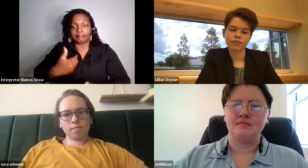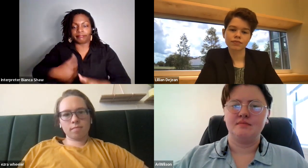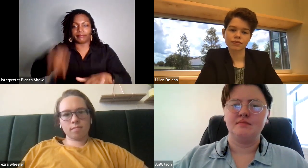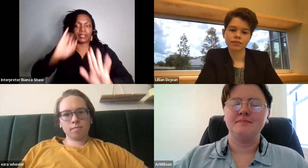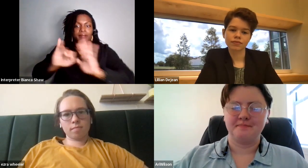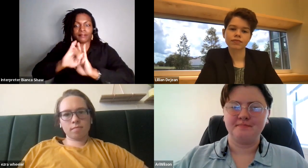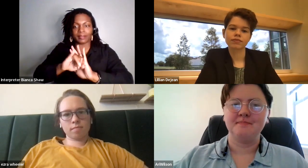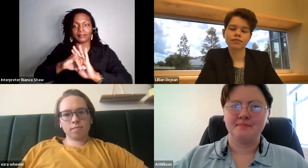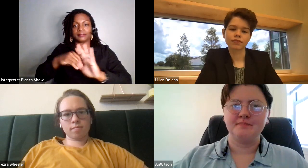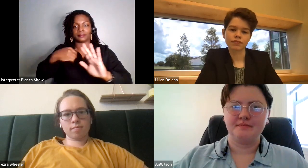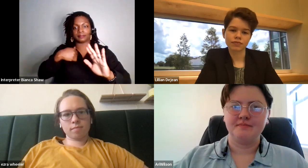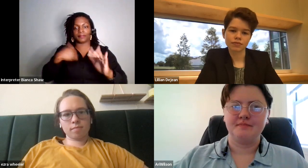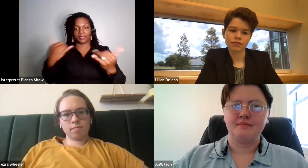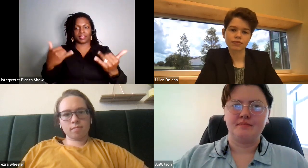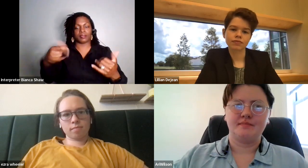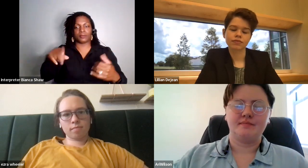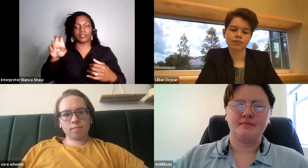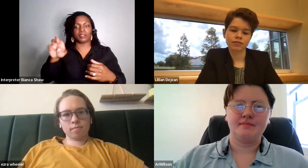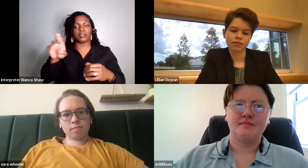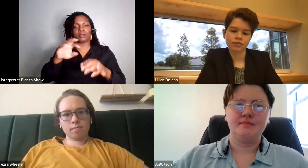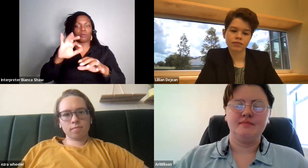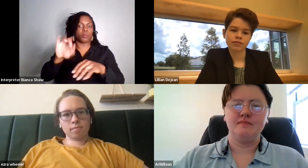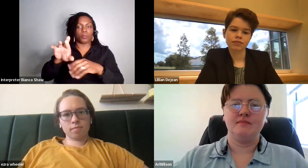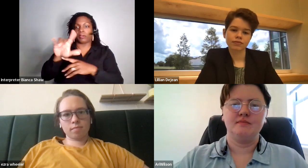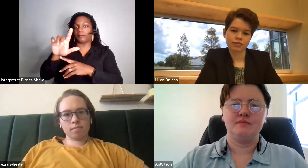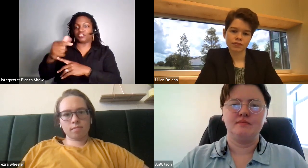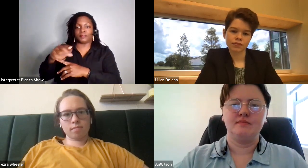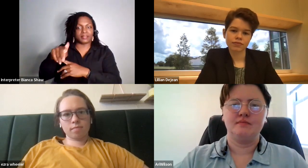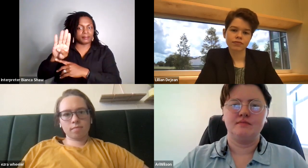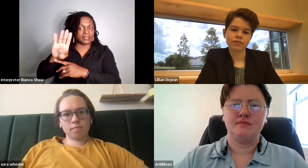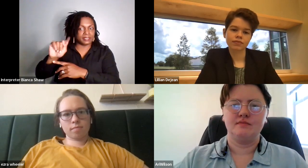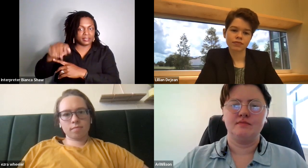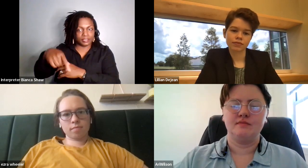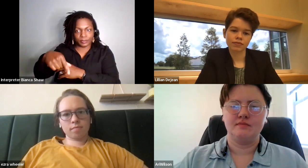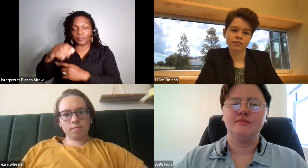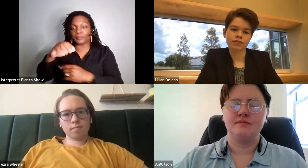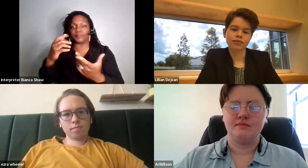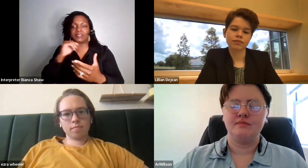So I think we all i'm gonna agree on that is not easy to come out.